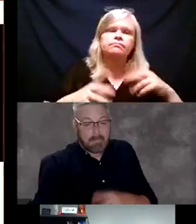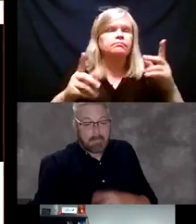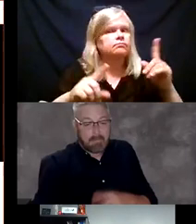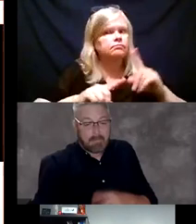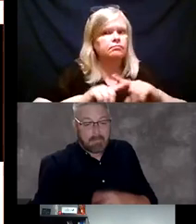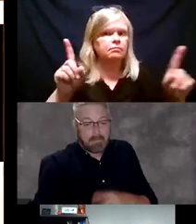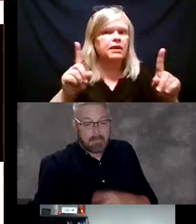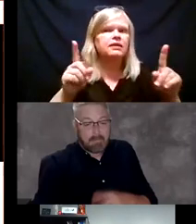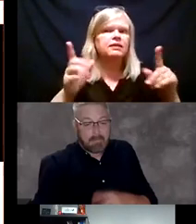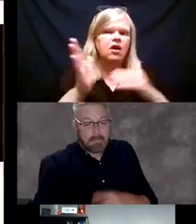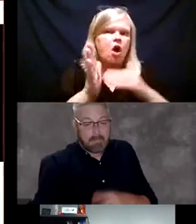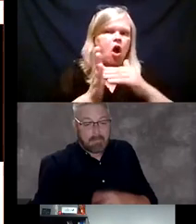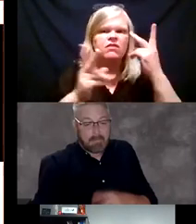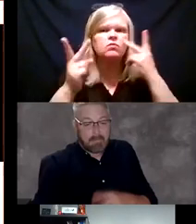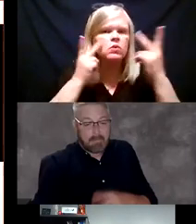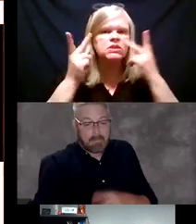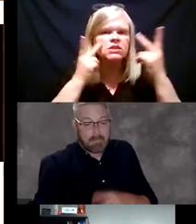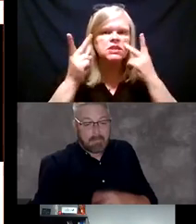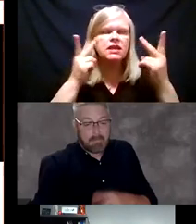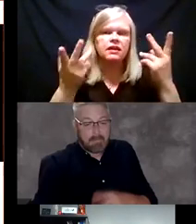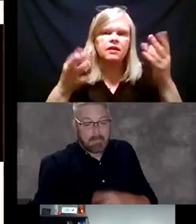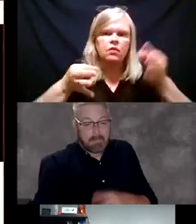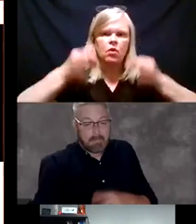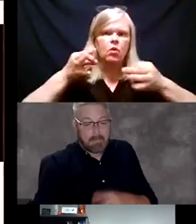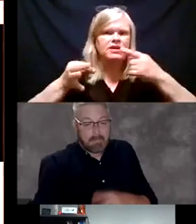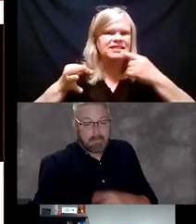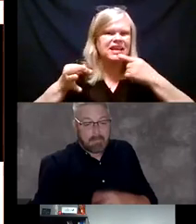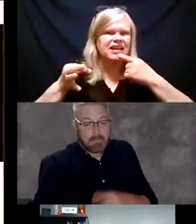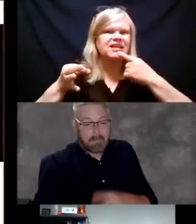MANY TIMES WE WILL SEE SITUATIONS WHERE COURTS WILL FIND THAT SOMETHING WAS AGAINST SOMEONE'S WILL, EVEN THOUGH IT